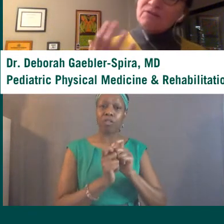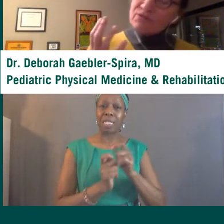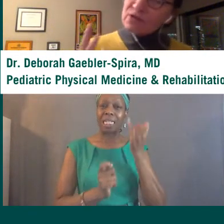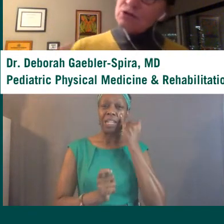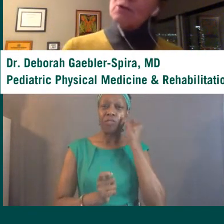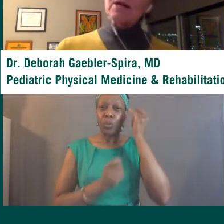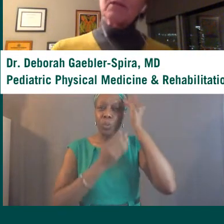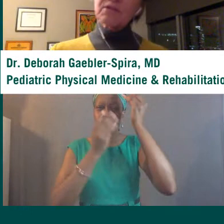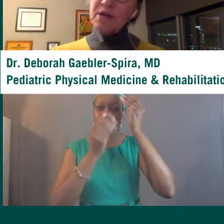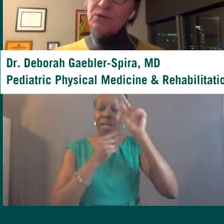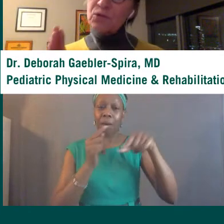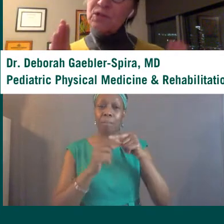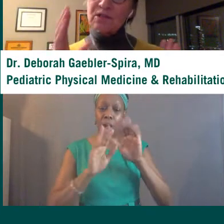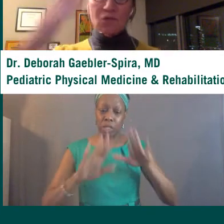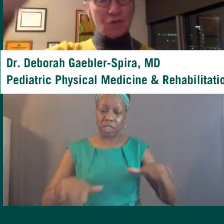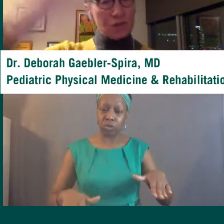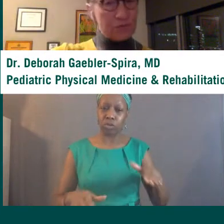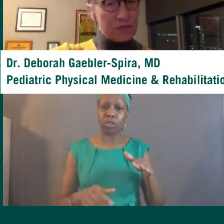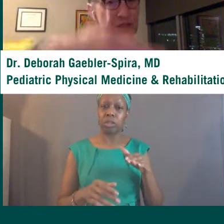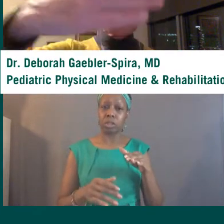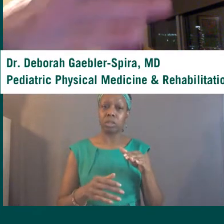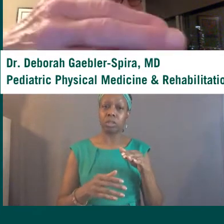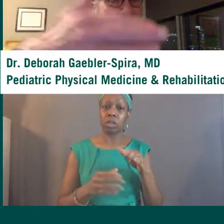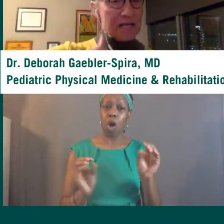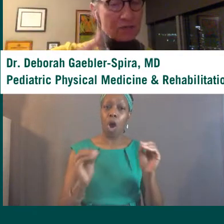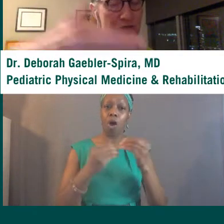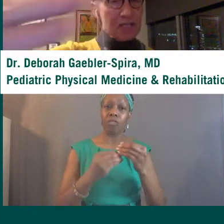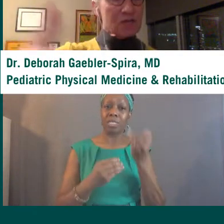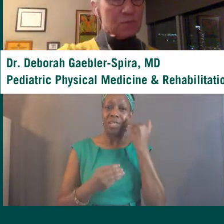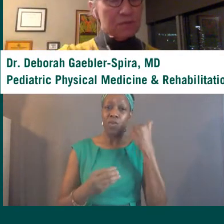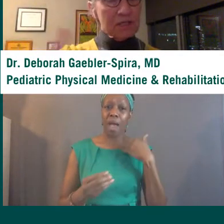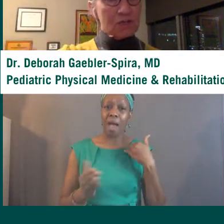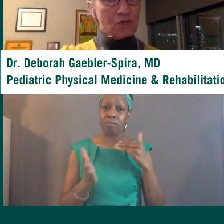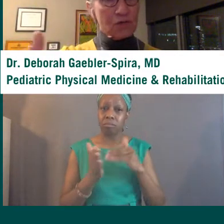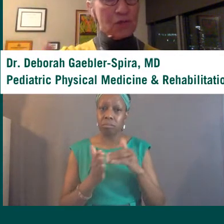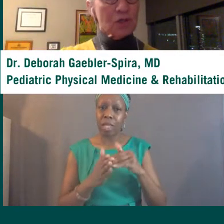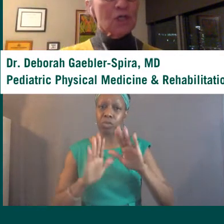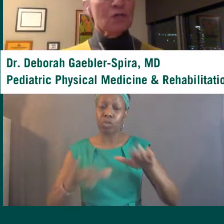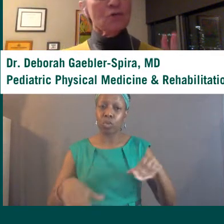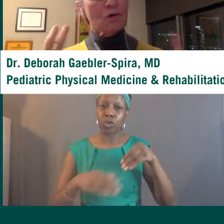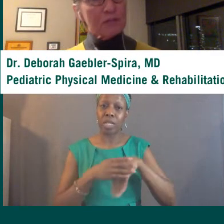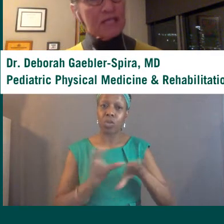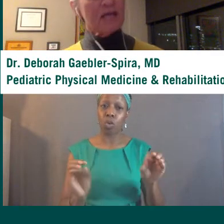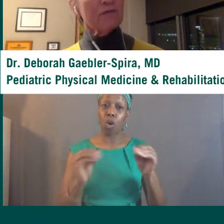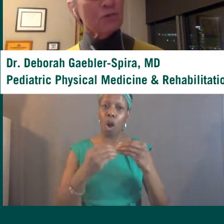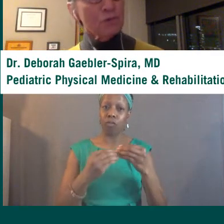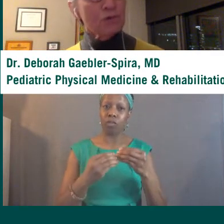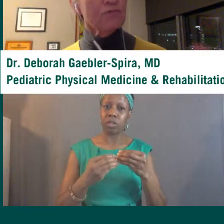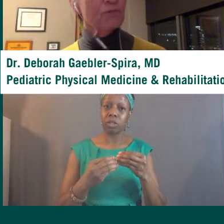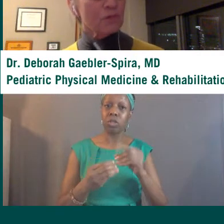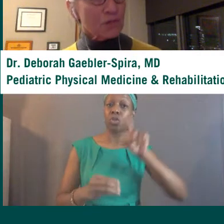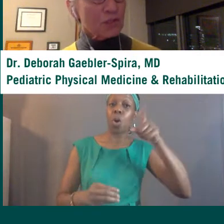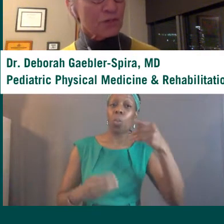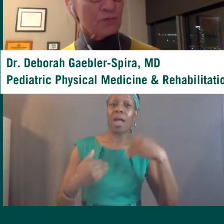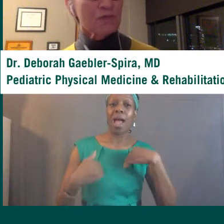if you have a thousand children in the pediatric as a pediatrician, you will only have two to four children